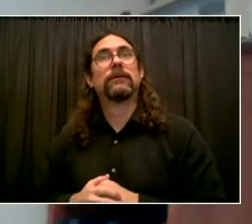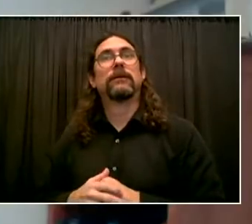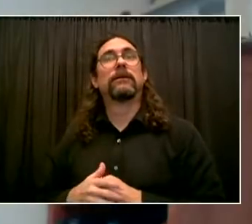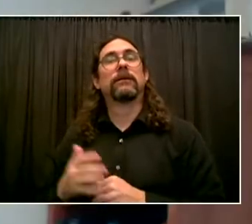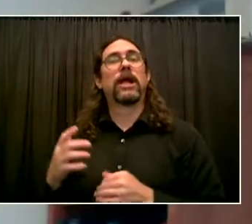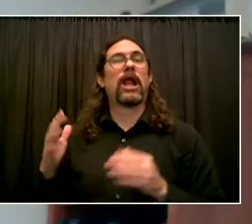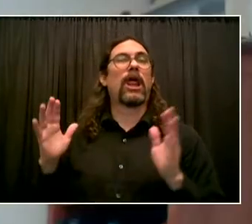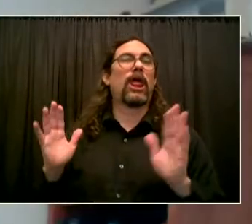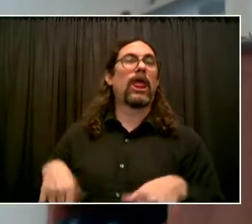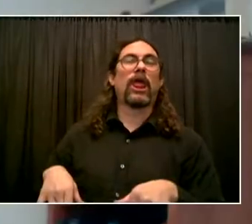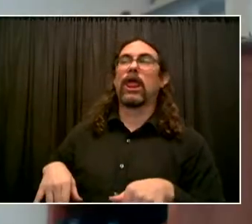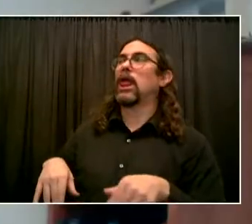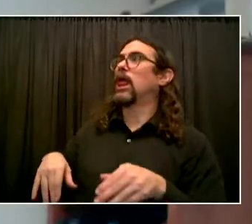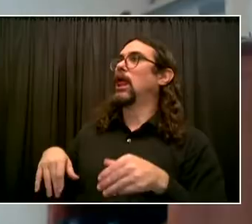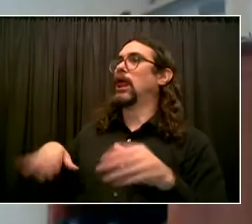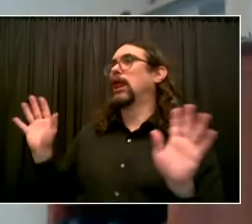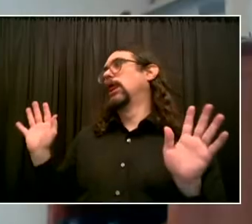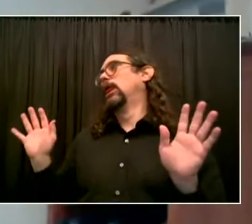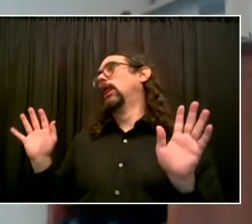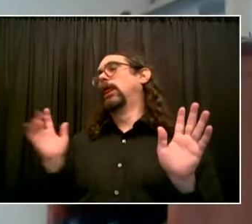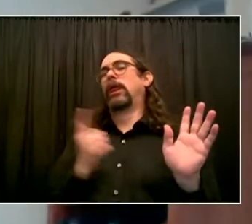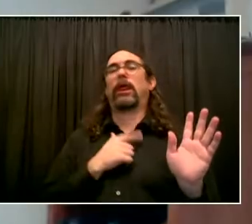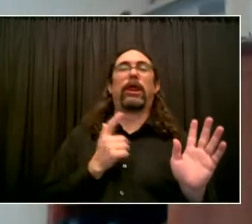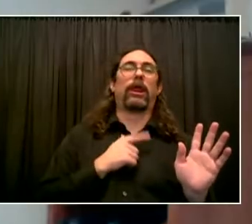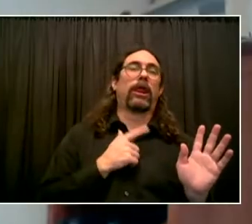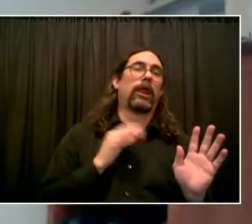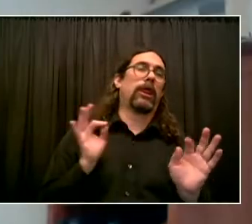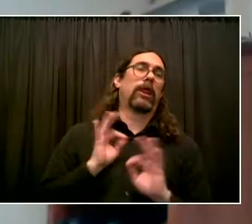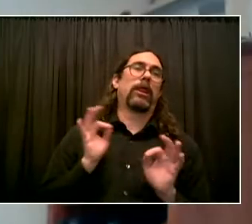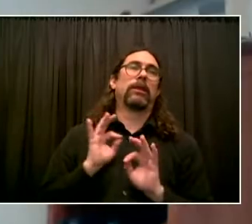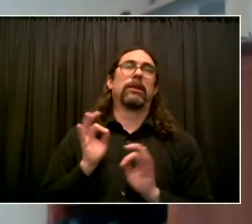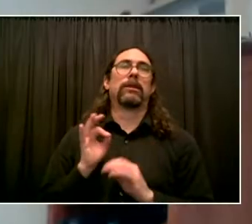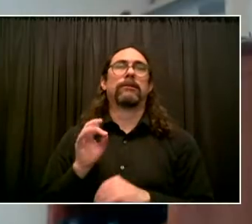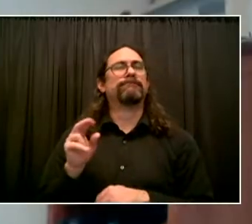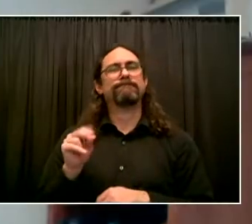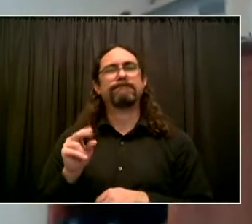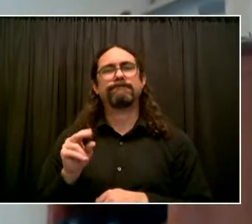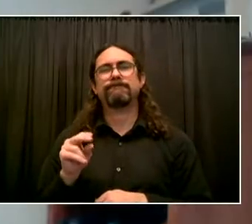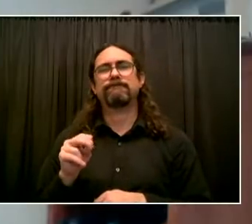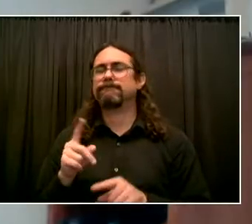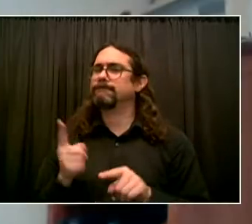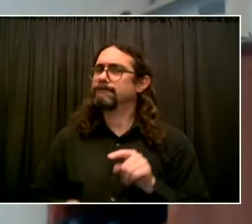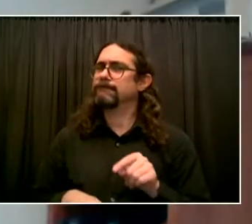SEASONS WHEN WE WANT TO GET TOGETHER AND BE CLOSE TO FAMILY WE HAVE TO REMEMBER WE CAN'T LET OUR GUARD DOWN ESPECIALLY AS